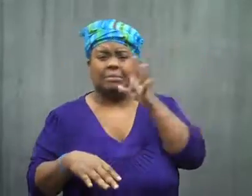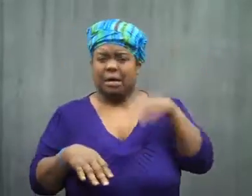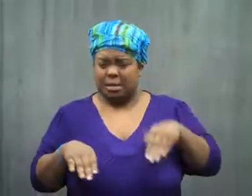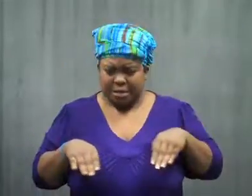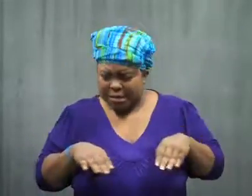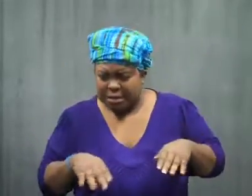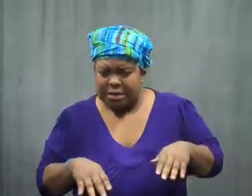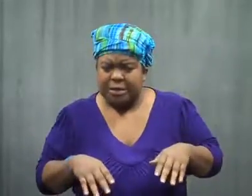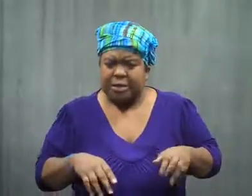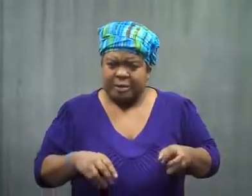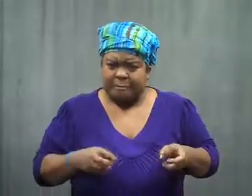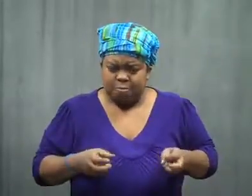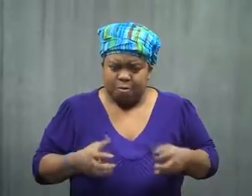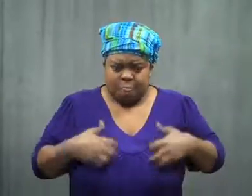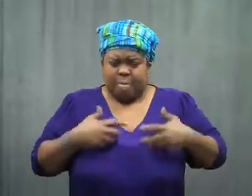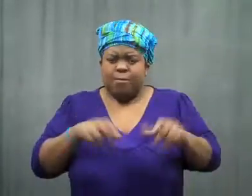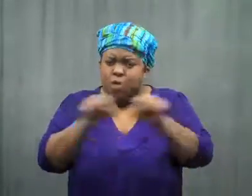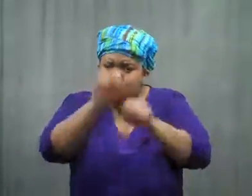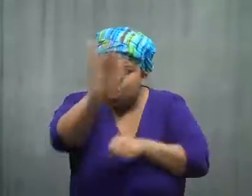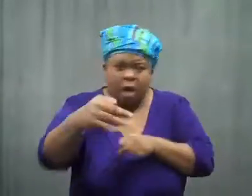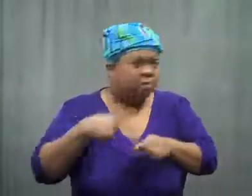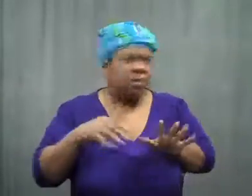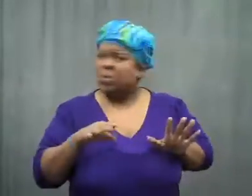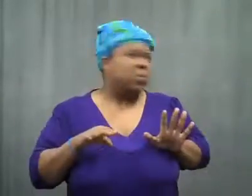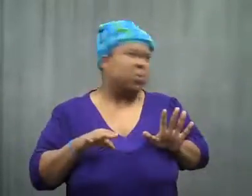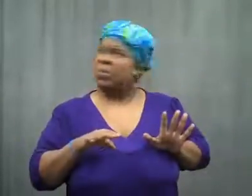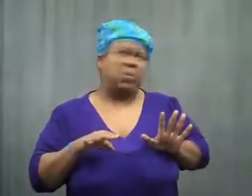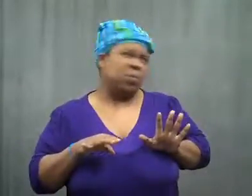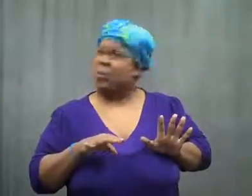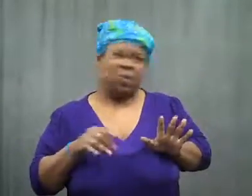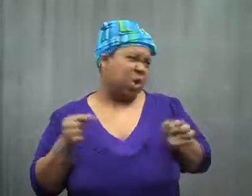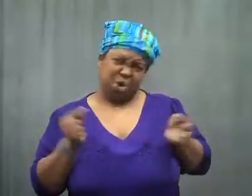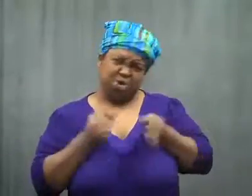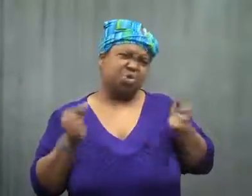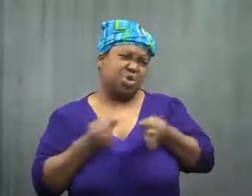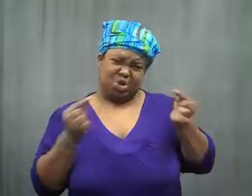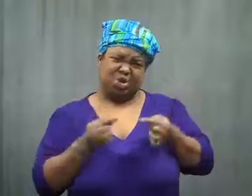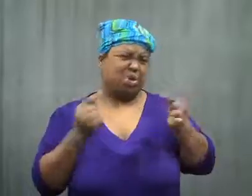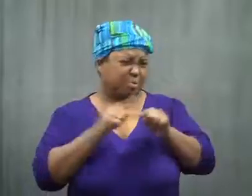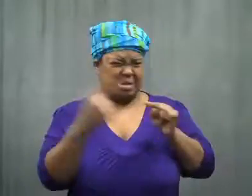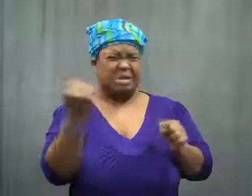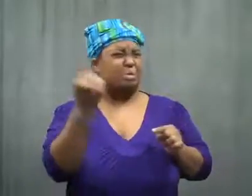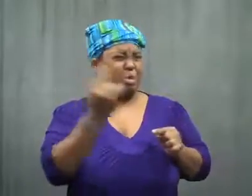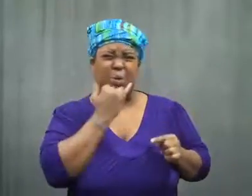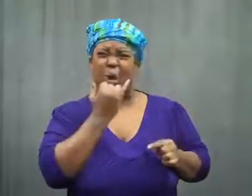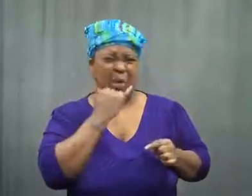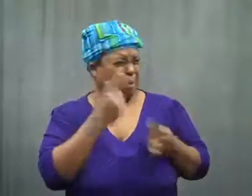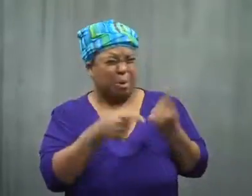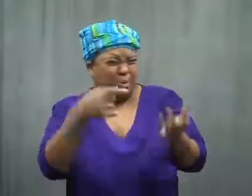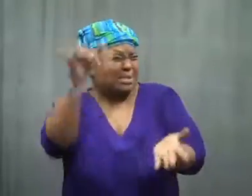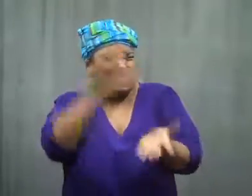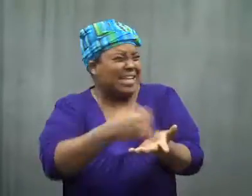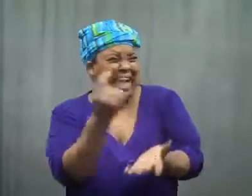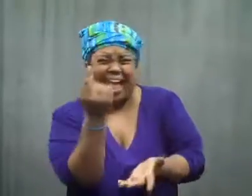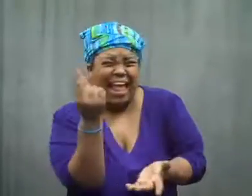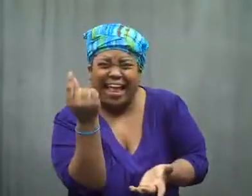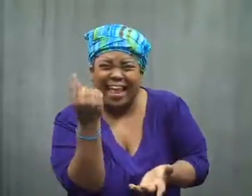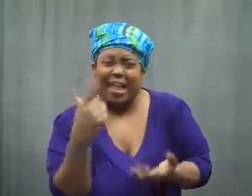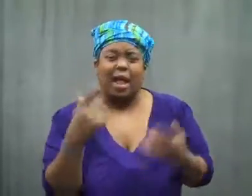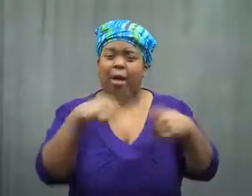She said, "Take your shoe off!" I said, "No, it hurts! Something's wrong! What's that?"